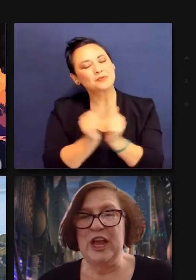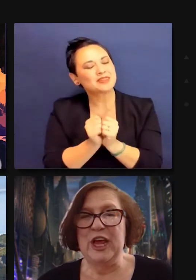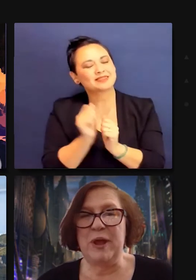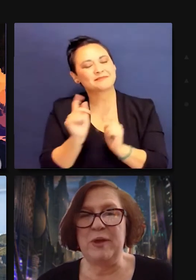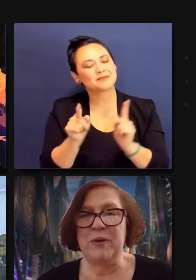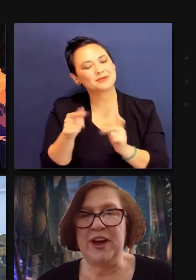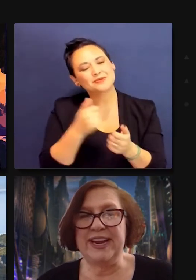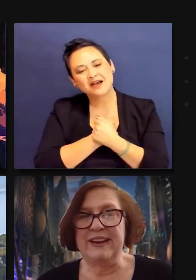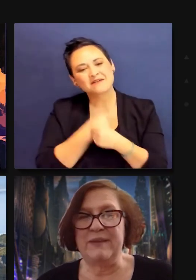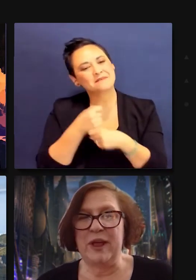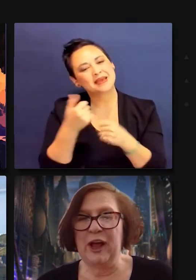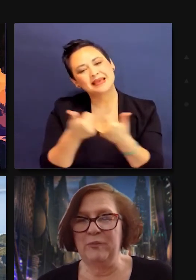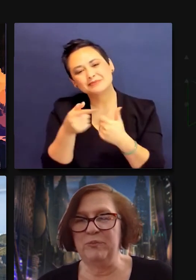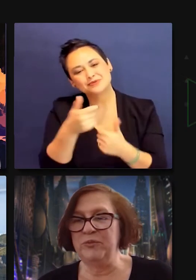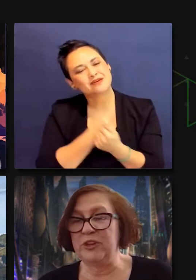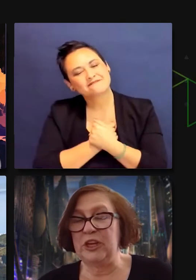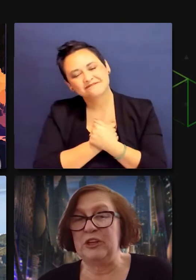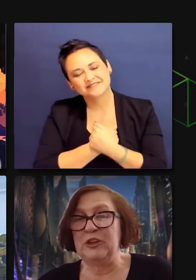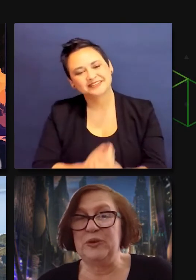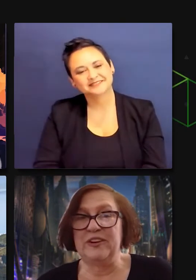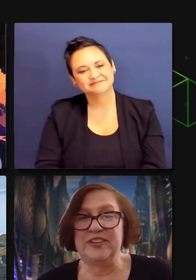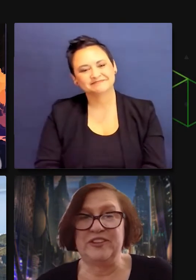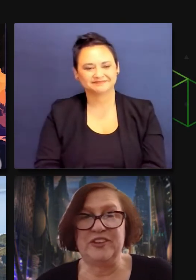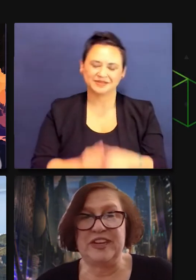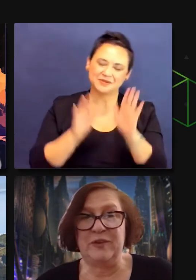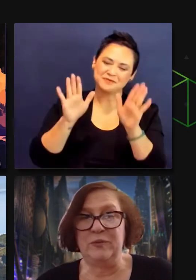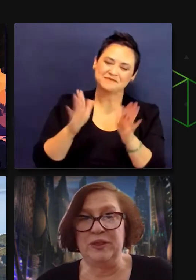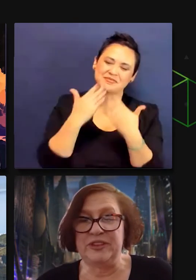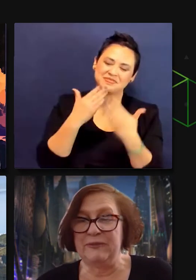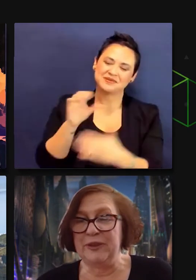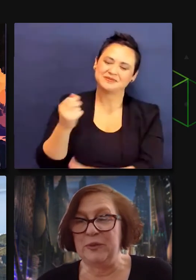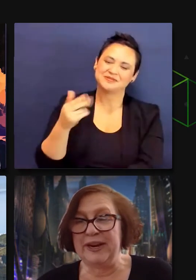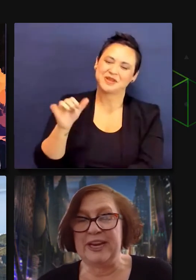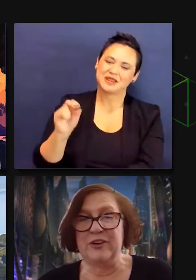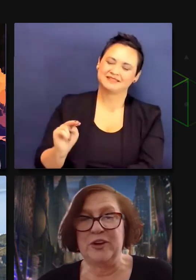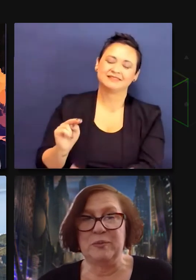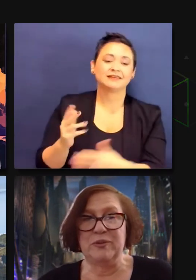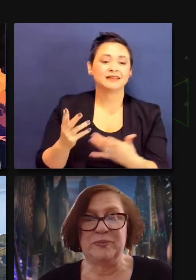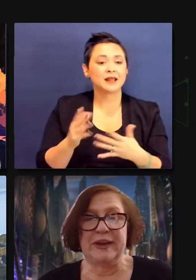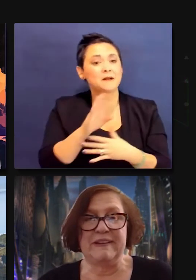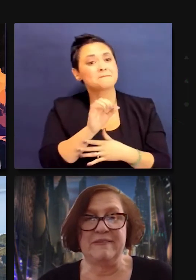And Bonnie, to conclude our session today, we definitely want to hear your perspective